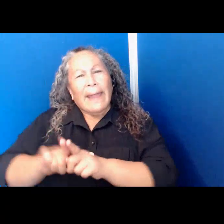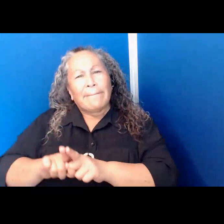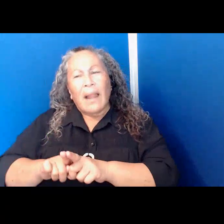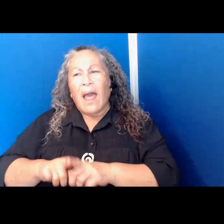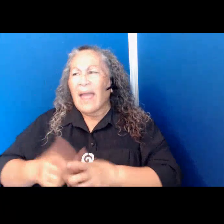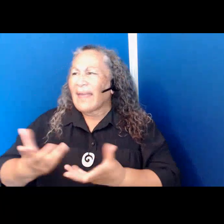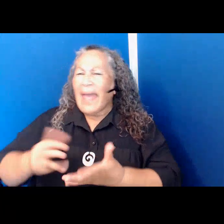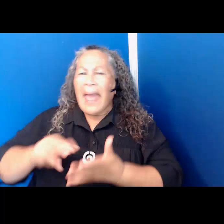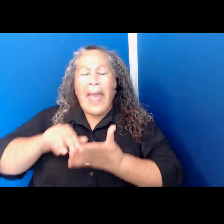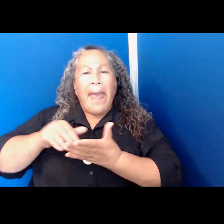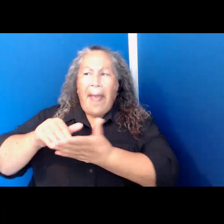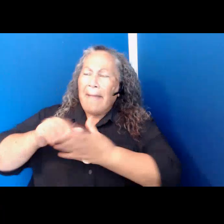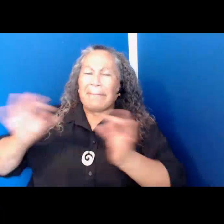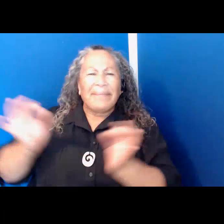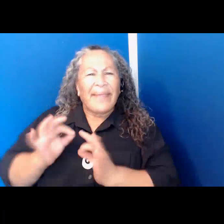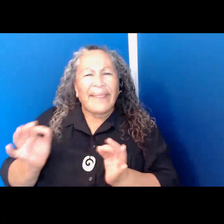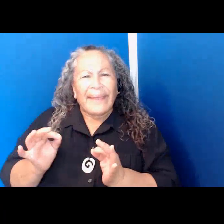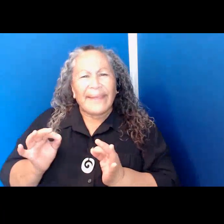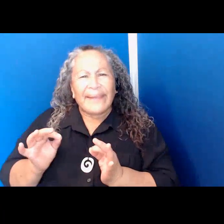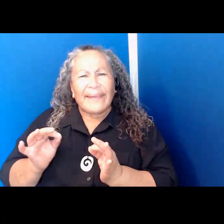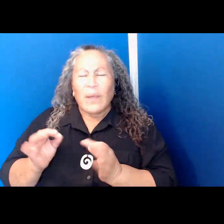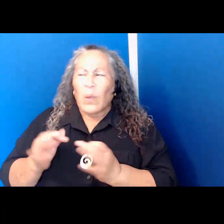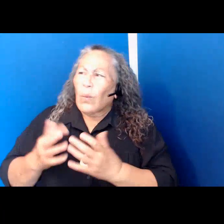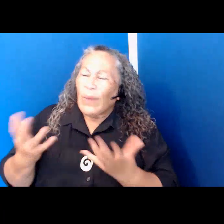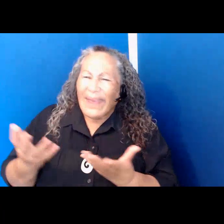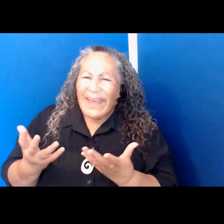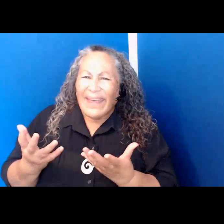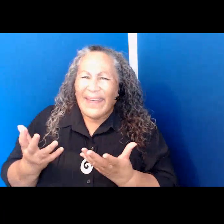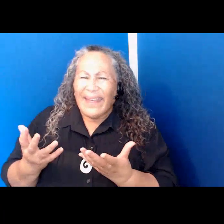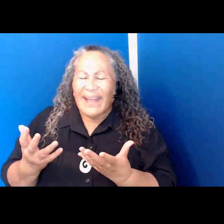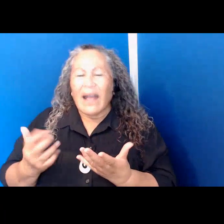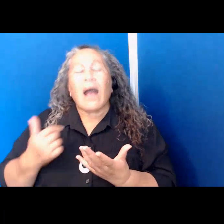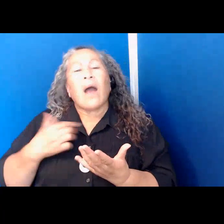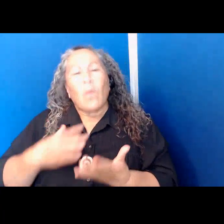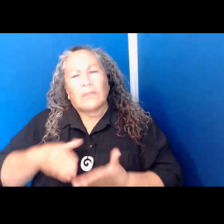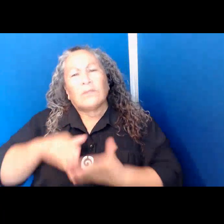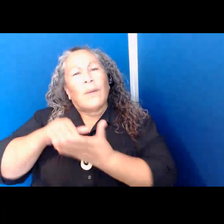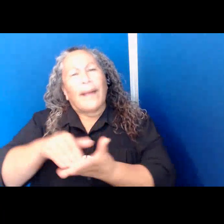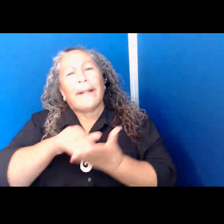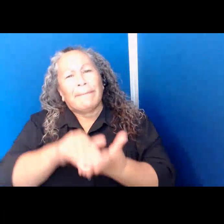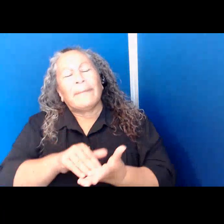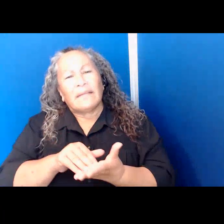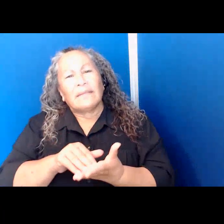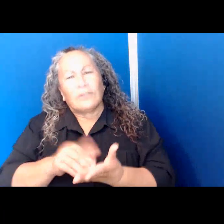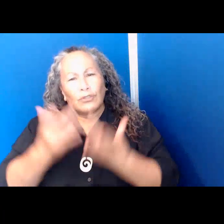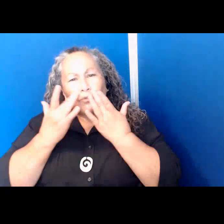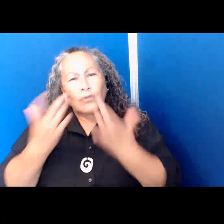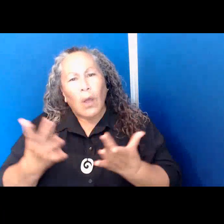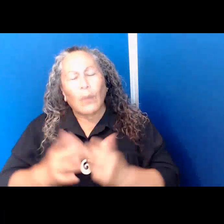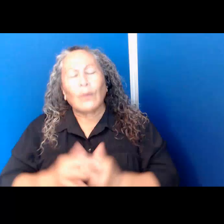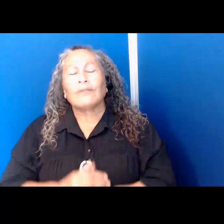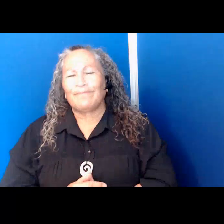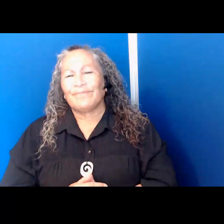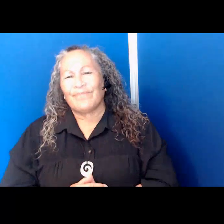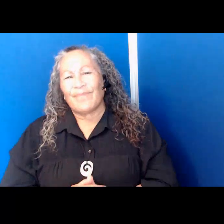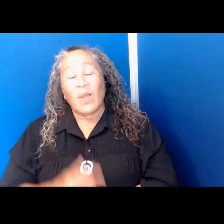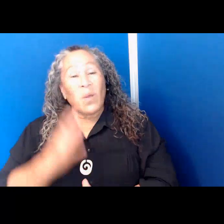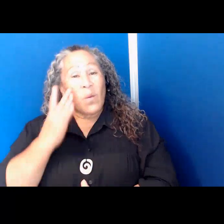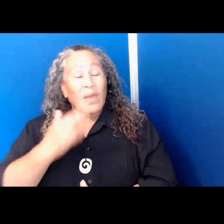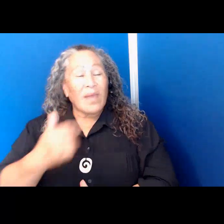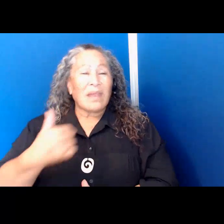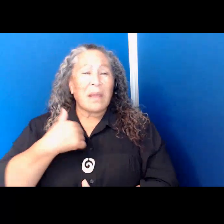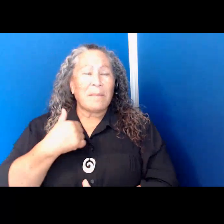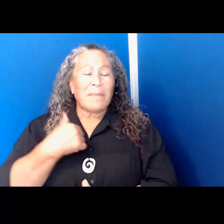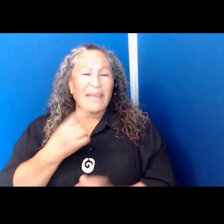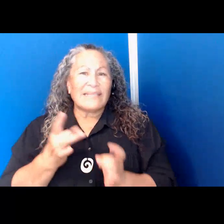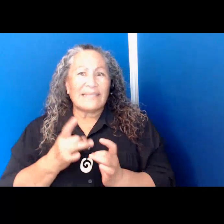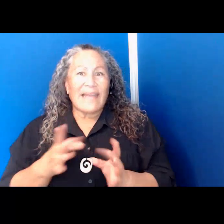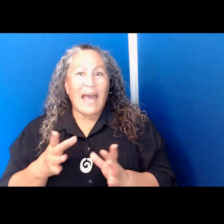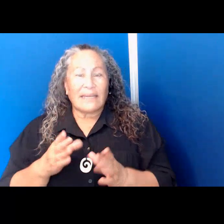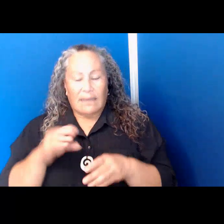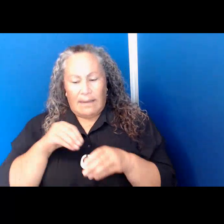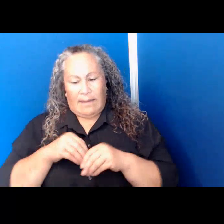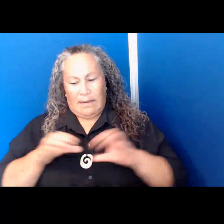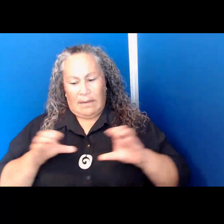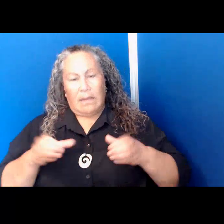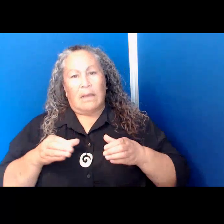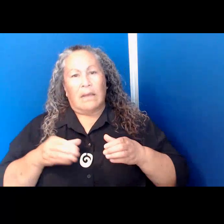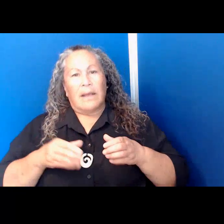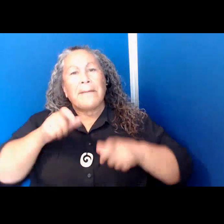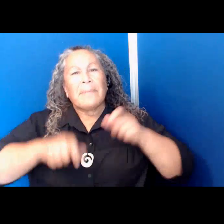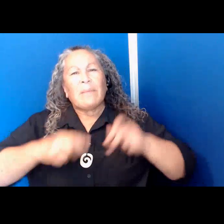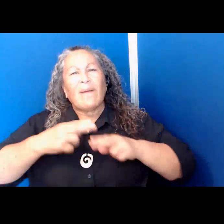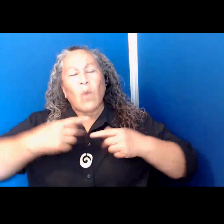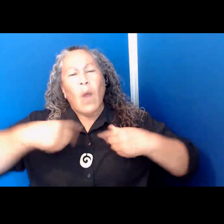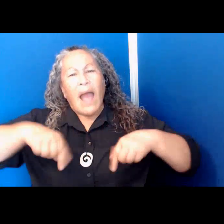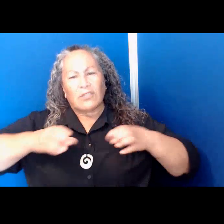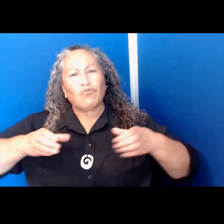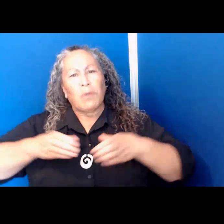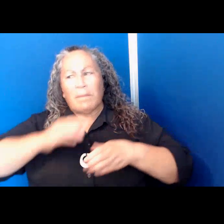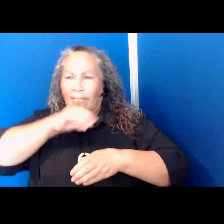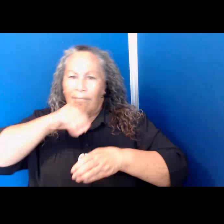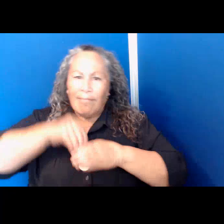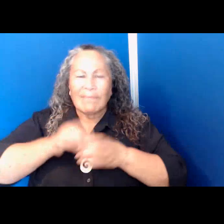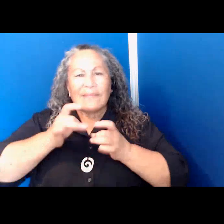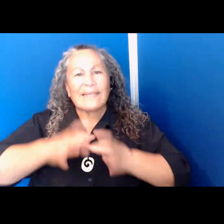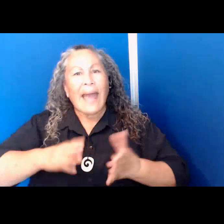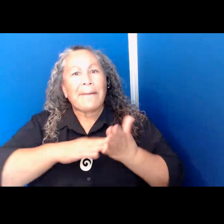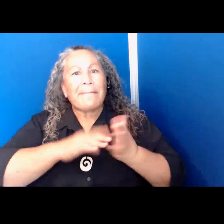like we did. From the start, when I started with People for Us in May, just finding out that we do